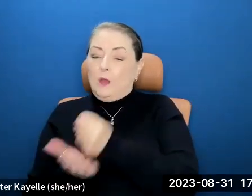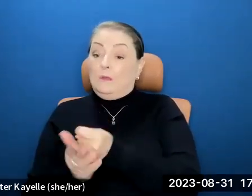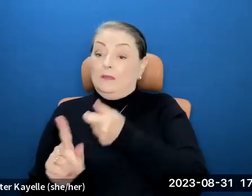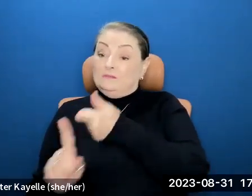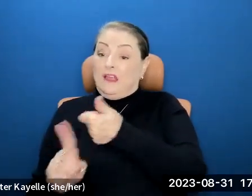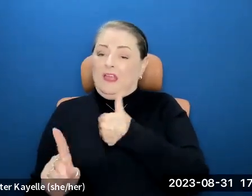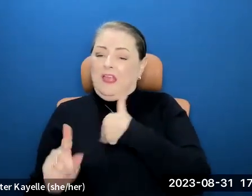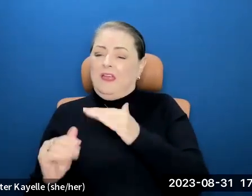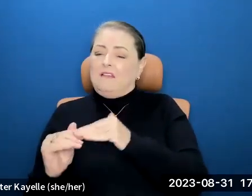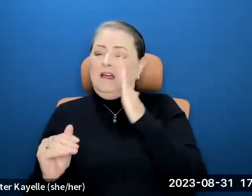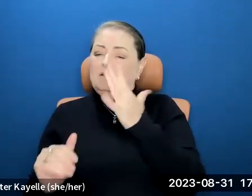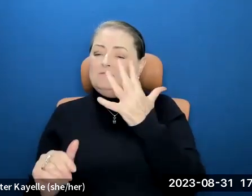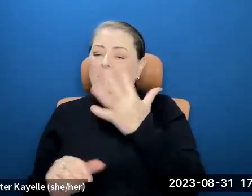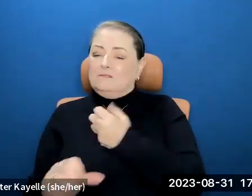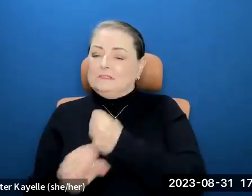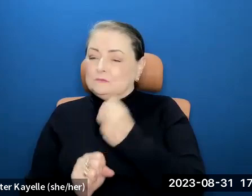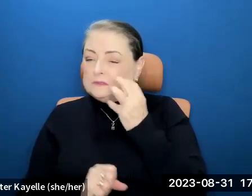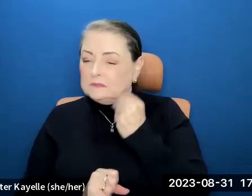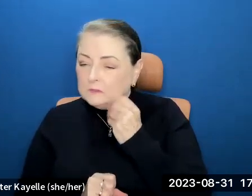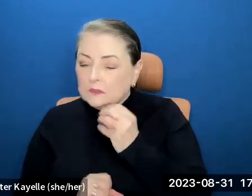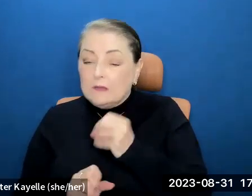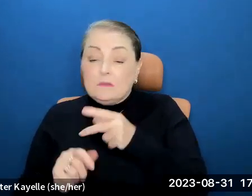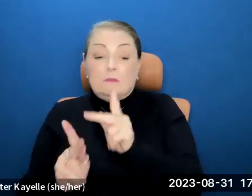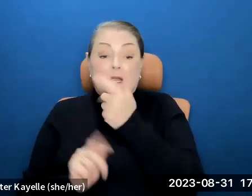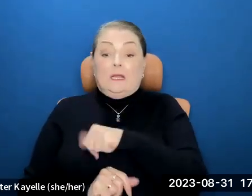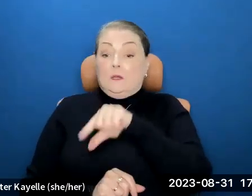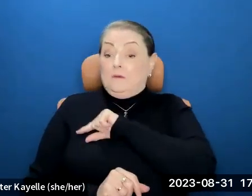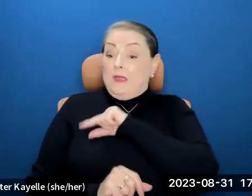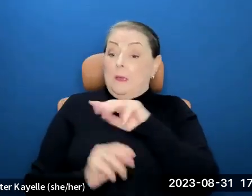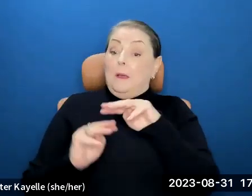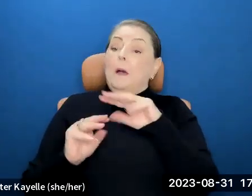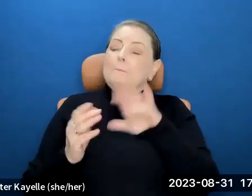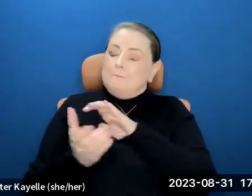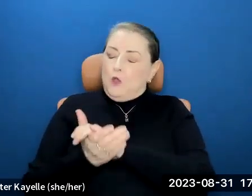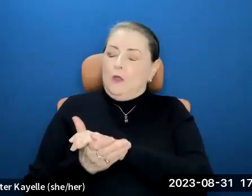years of experience and allow any qualified marriage and family therapists to supervise